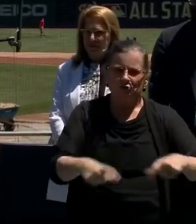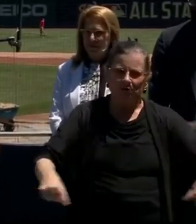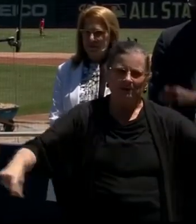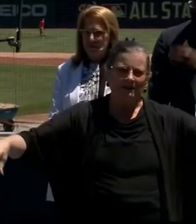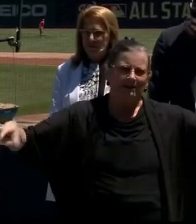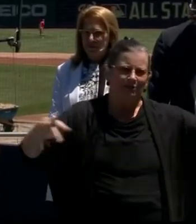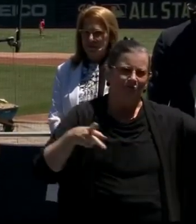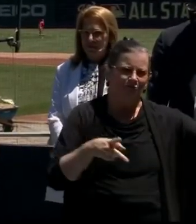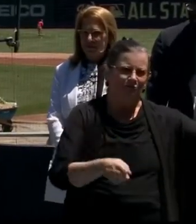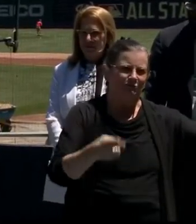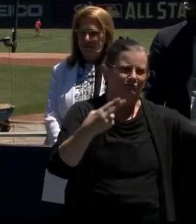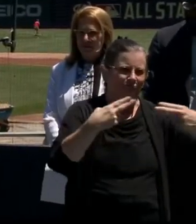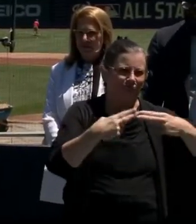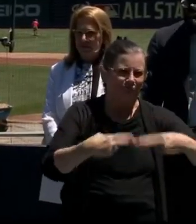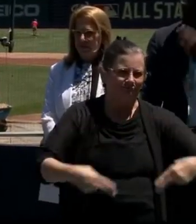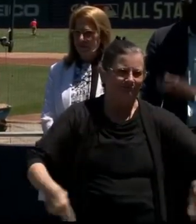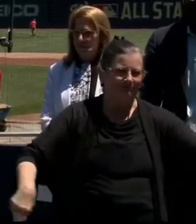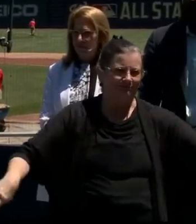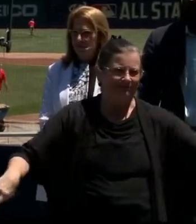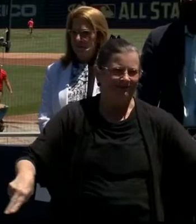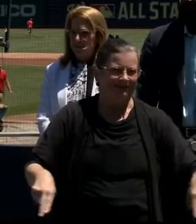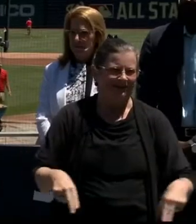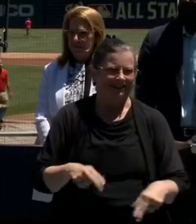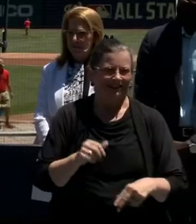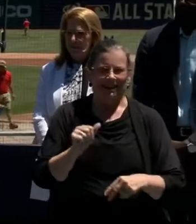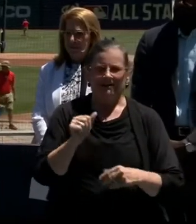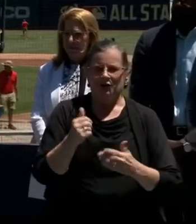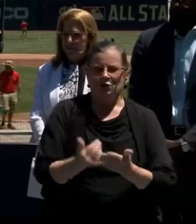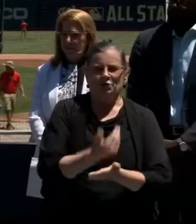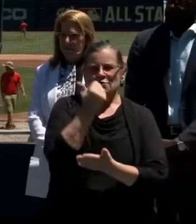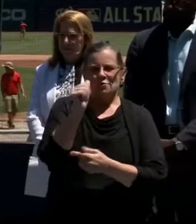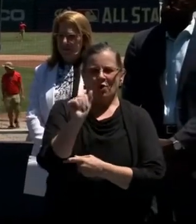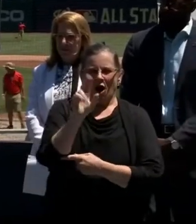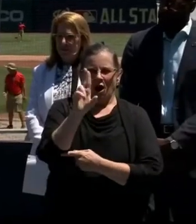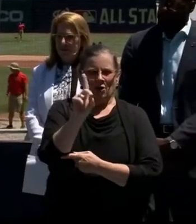WHICH IS HOME TO OUR SOCCER TEAM.